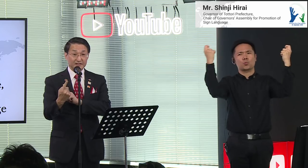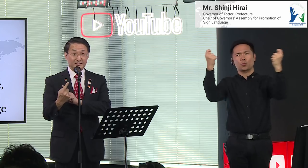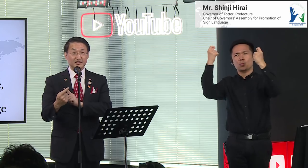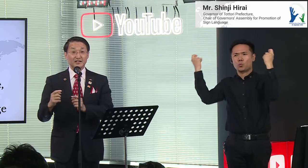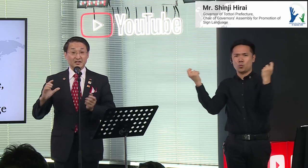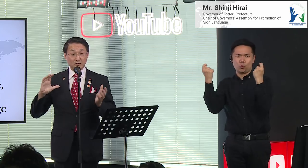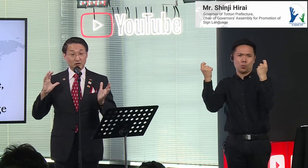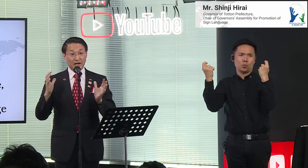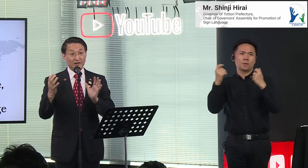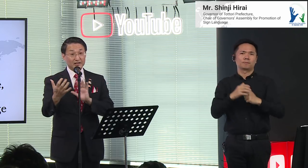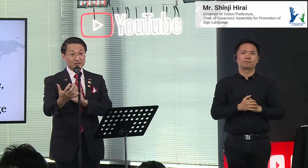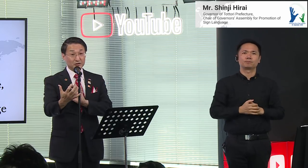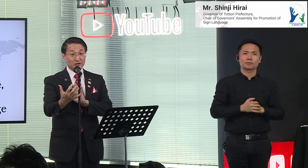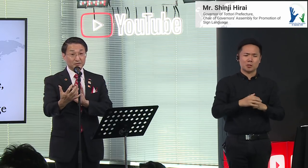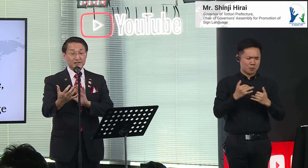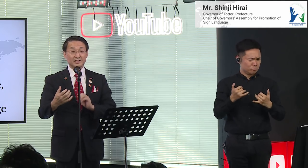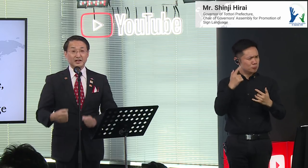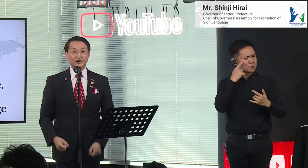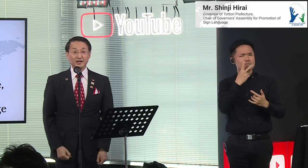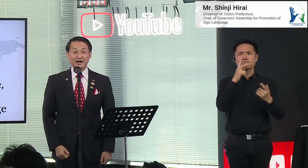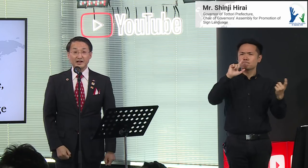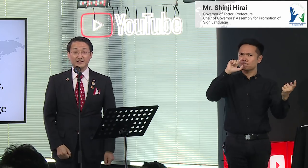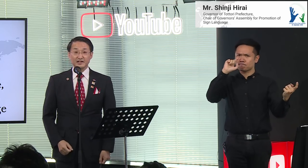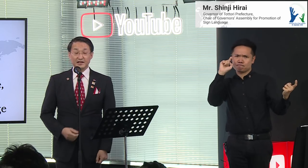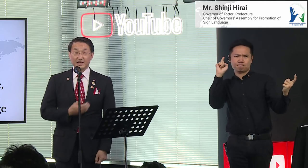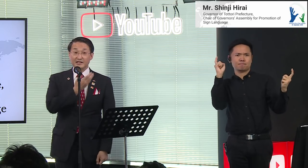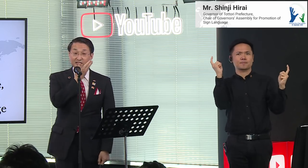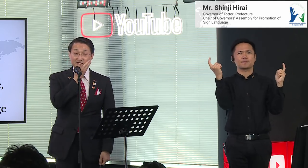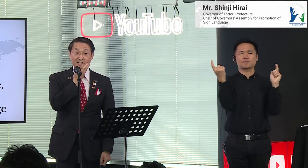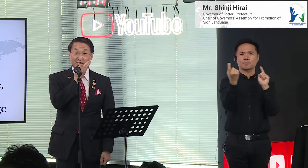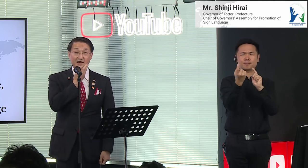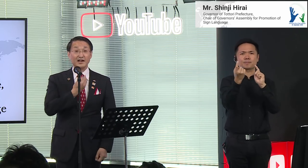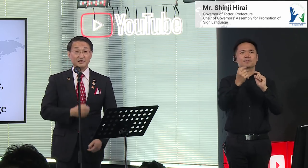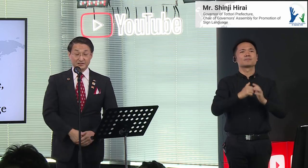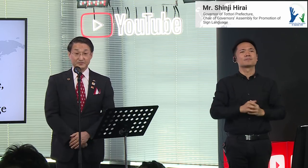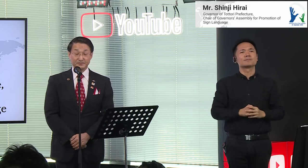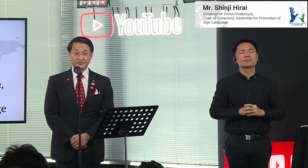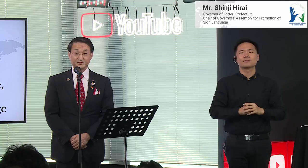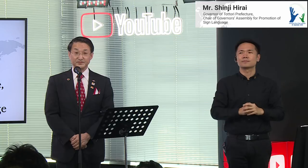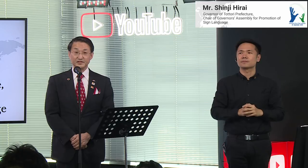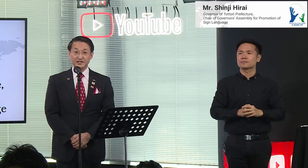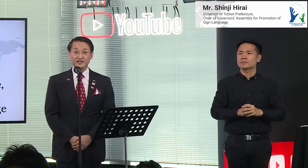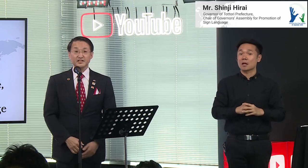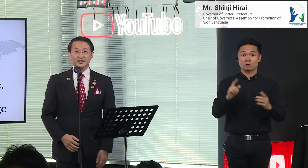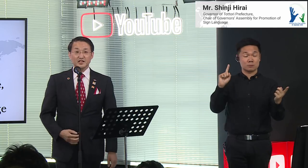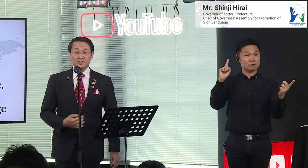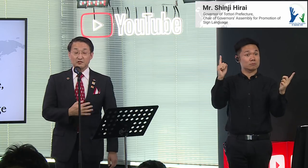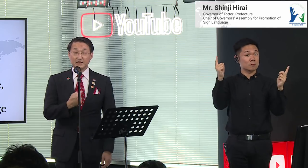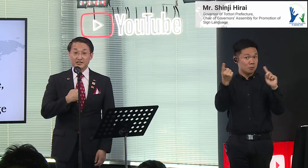and I would like to extend my heartfelt congratulations to all of you. I do believe on this day in many parts of the world, we are all celebrating this day.